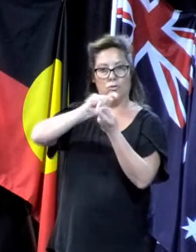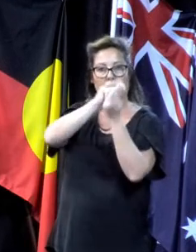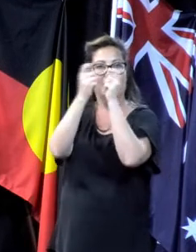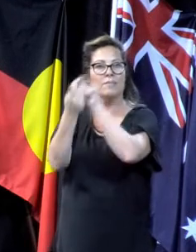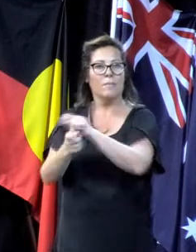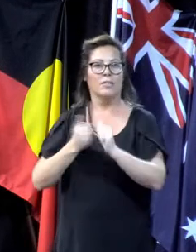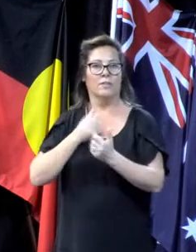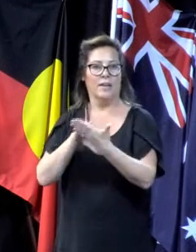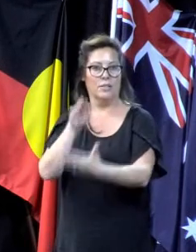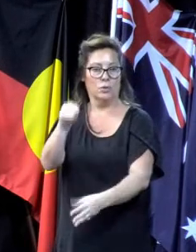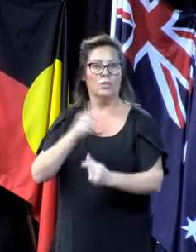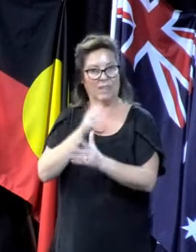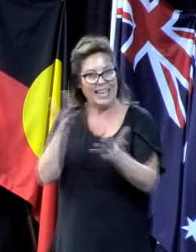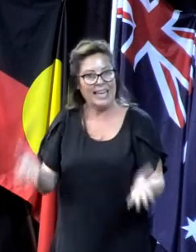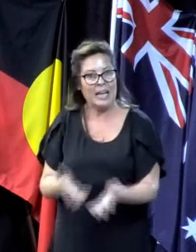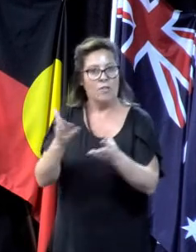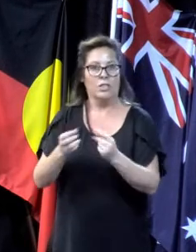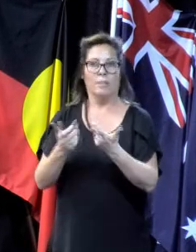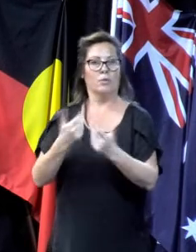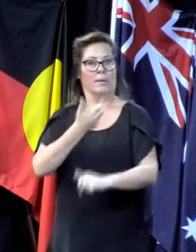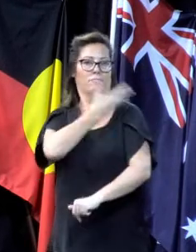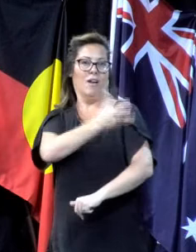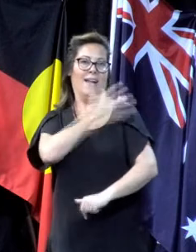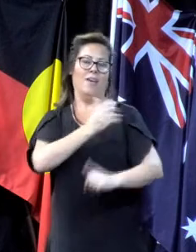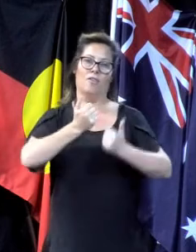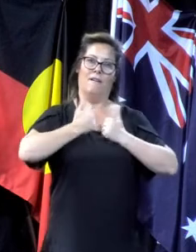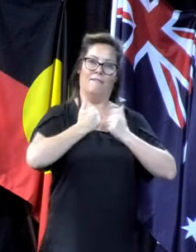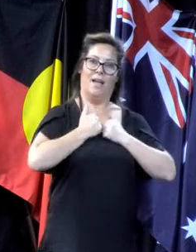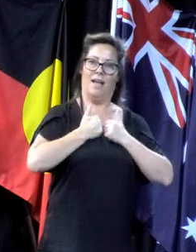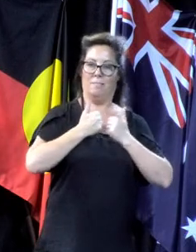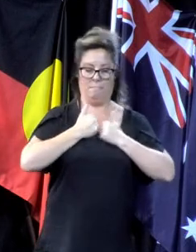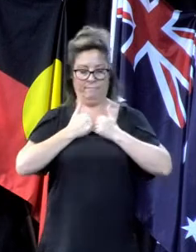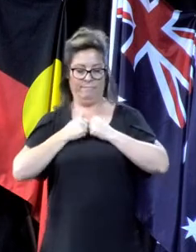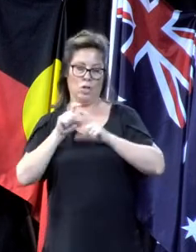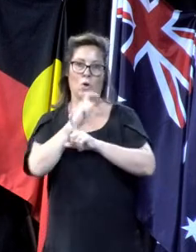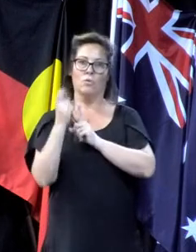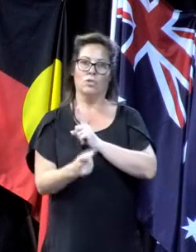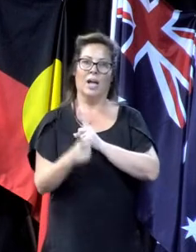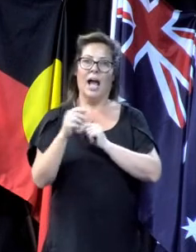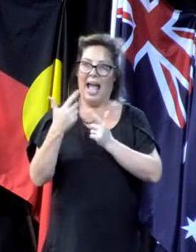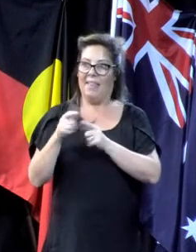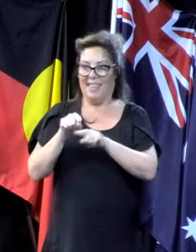and being able to share that with all of our students and all of our students are very, very interested in learning